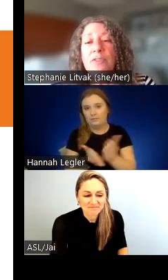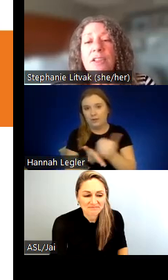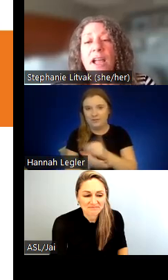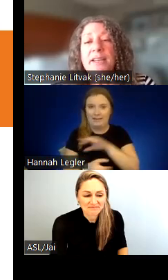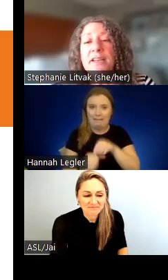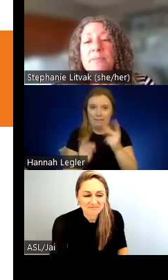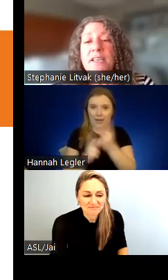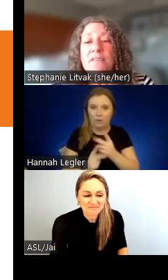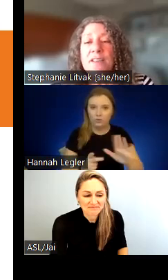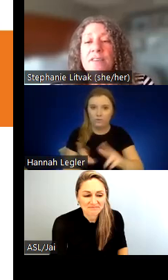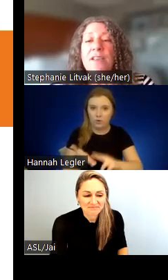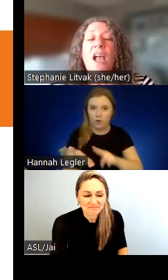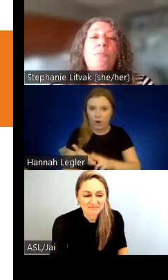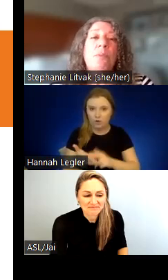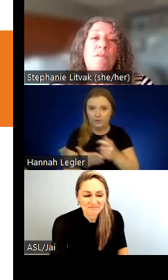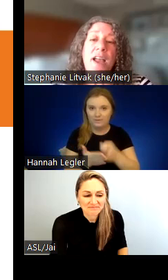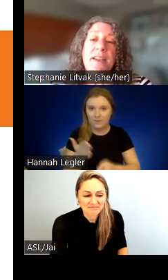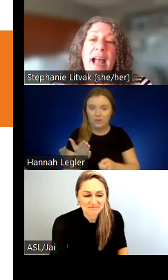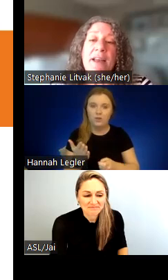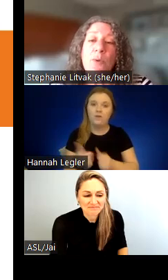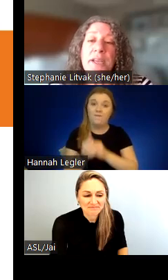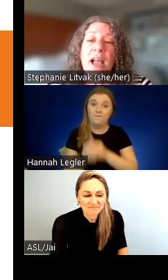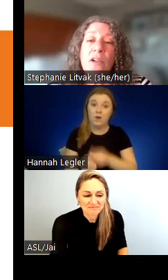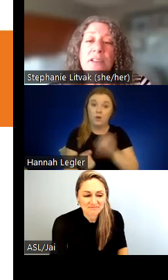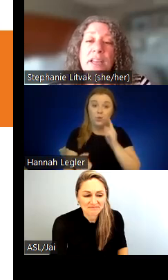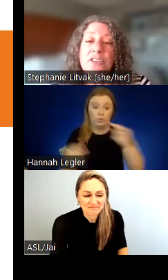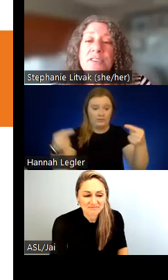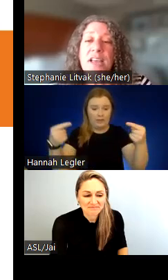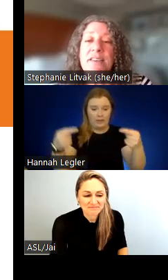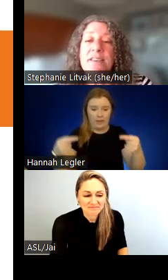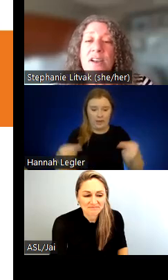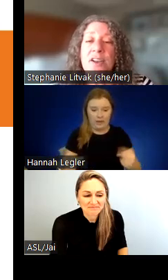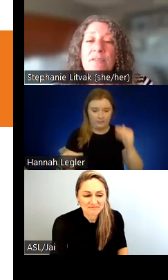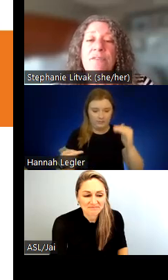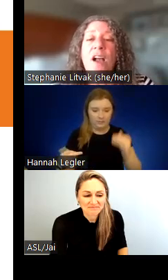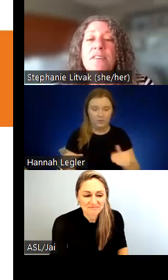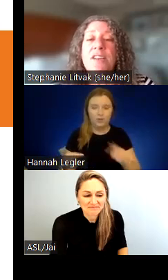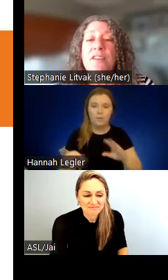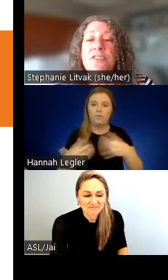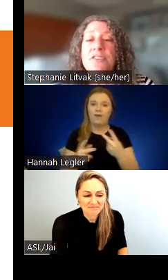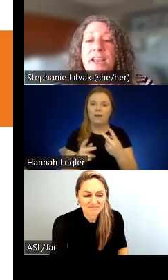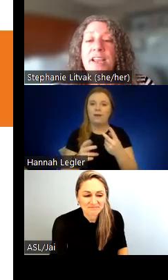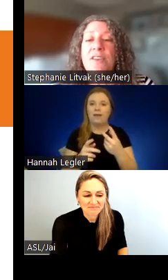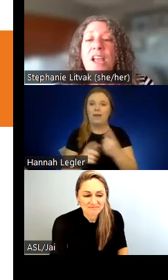Follow the line items given and provide adequate calculations and narrative for us to understand